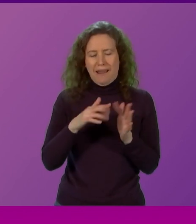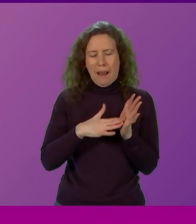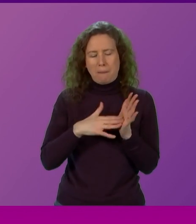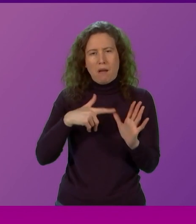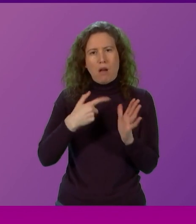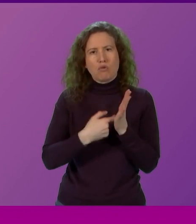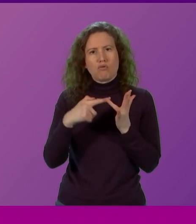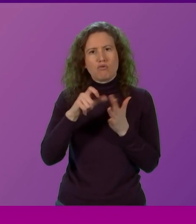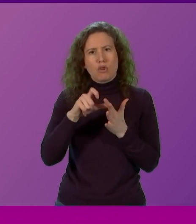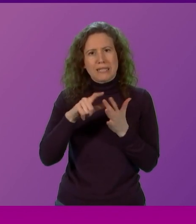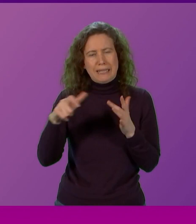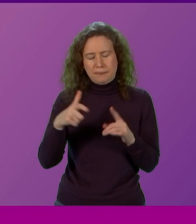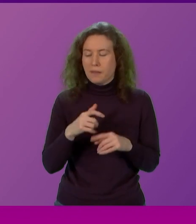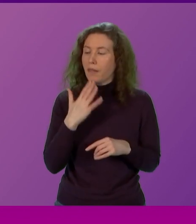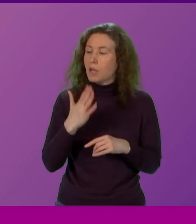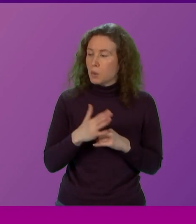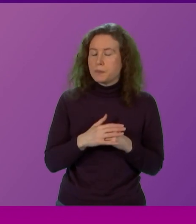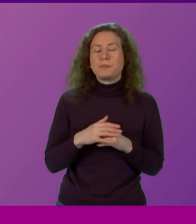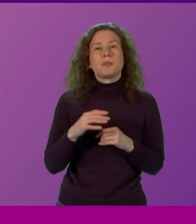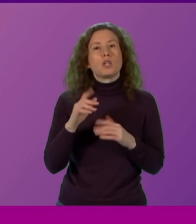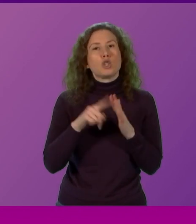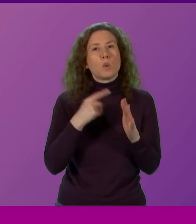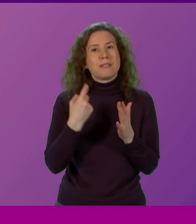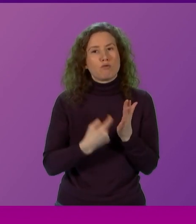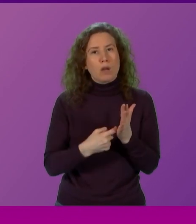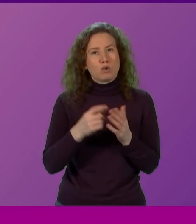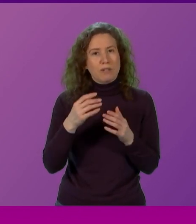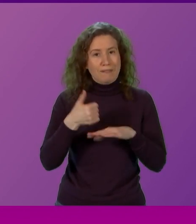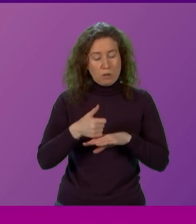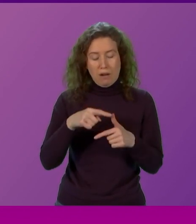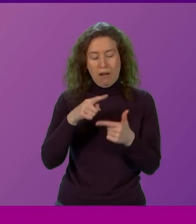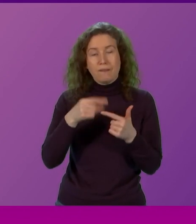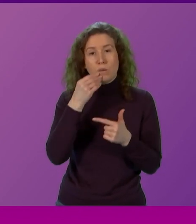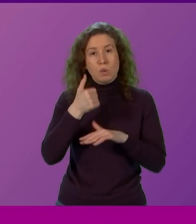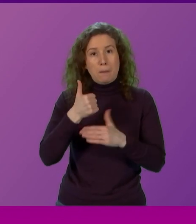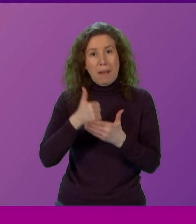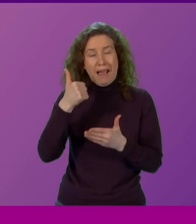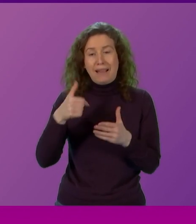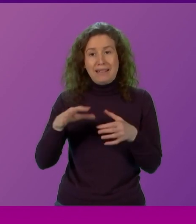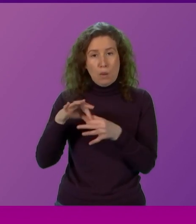The Joseph Rowntree Foundation and the food bank network the Trussell Trust have stated